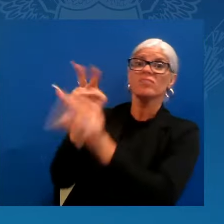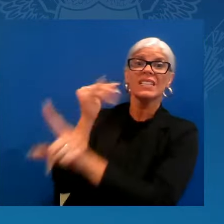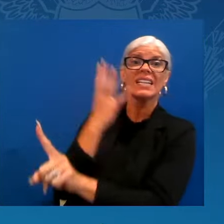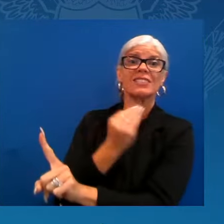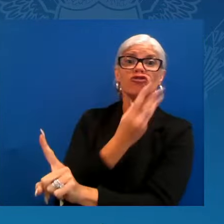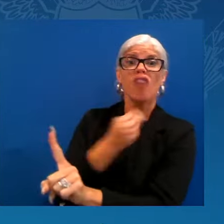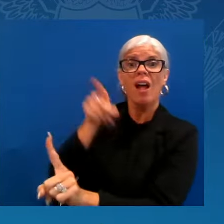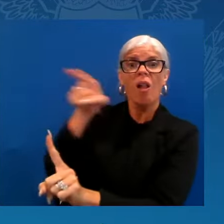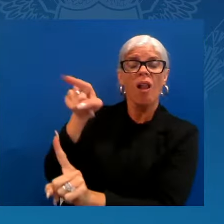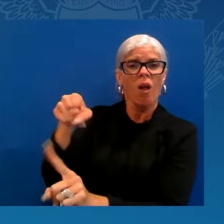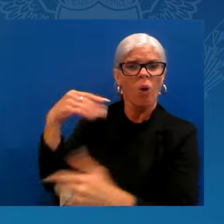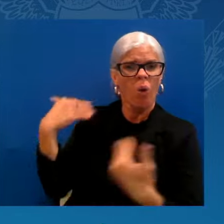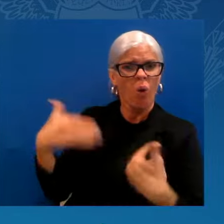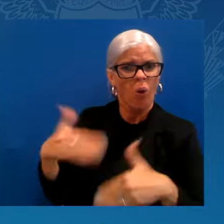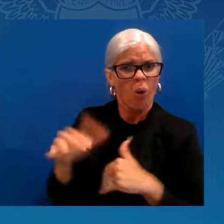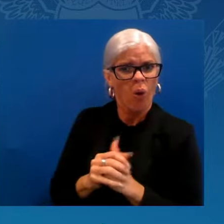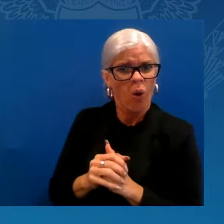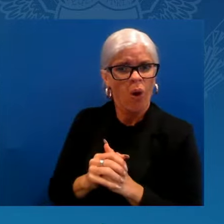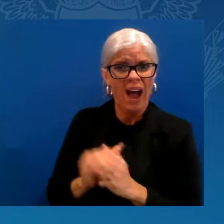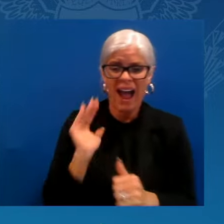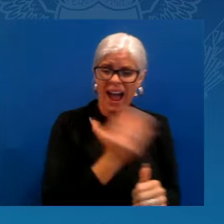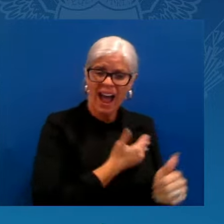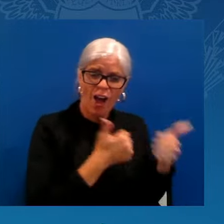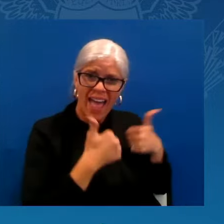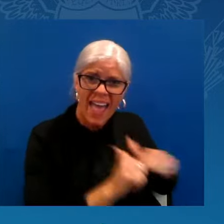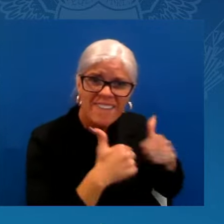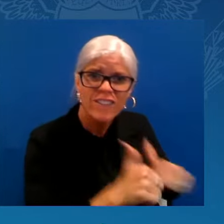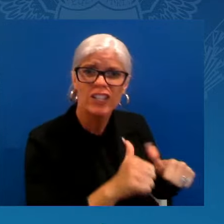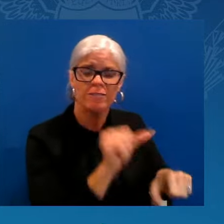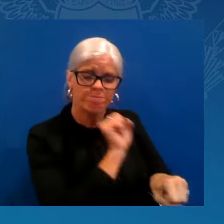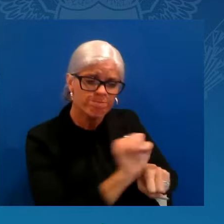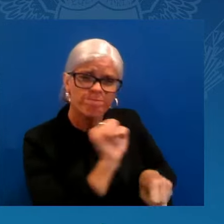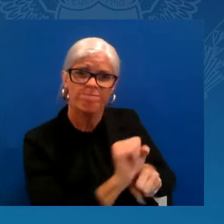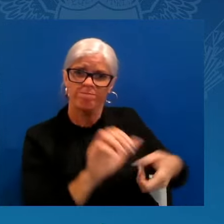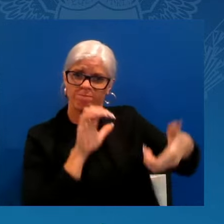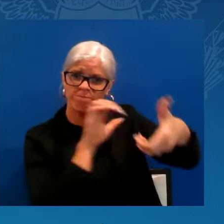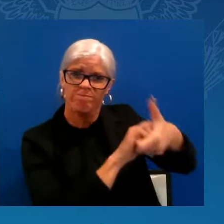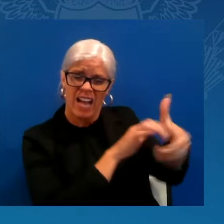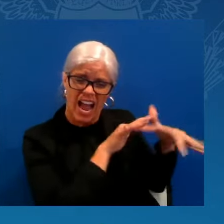An extraordinary country built, as the ambassador has mentioned,